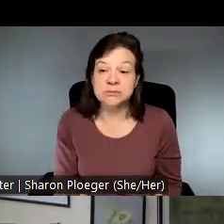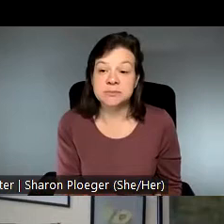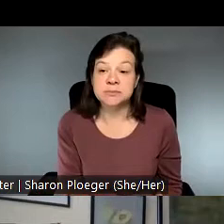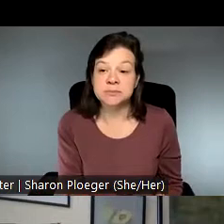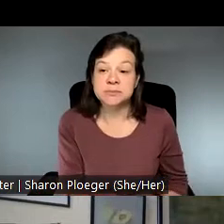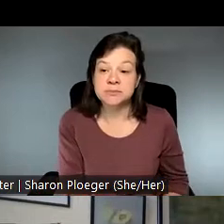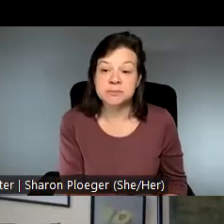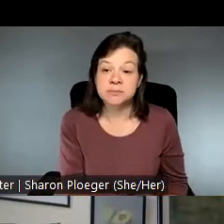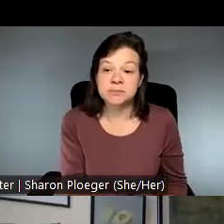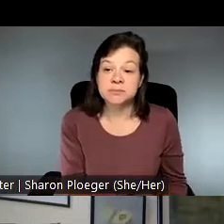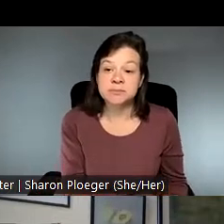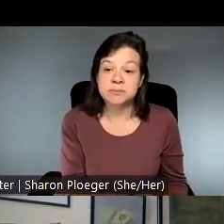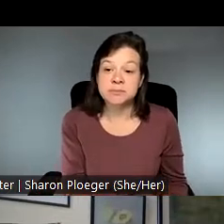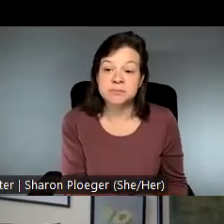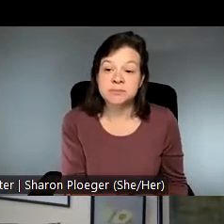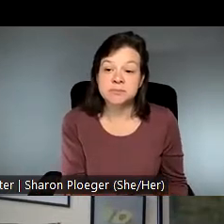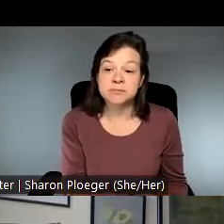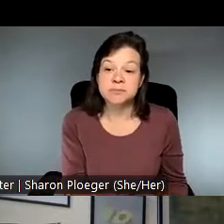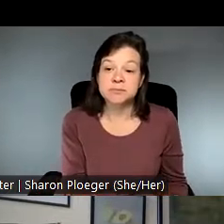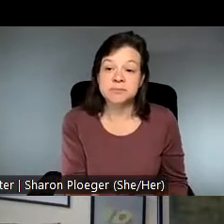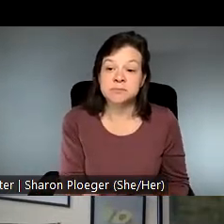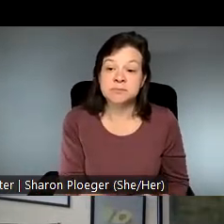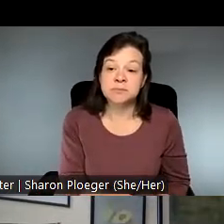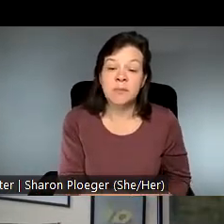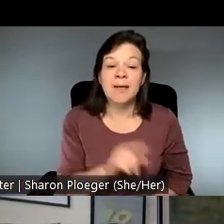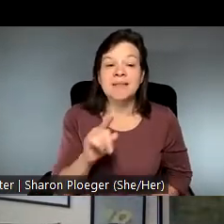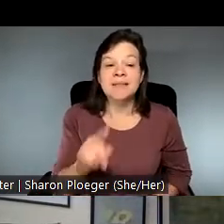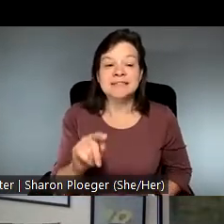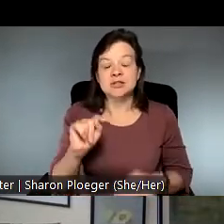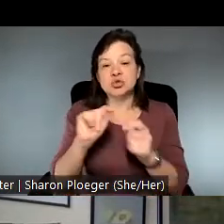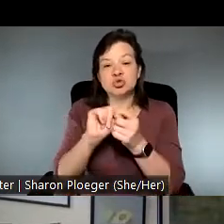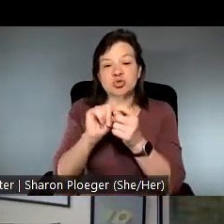This is the translation of text information